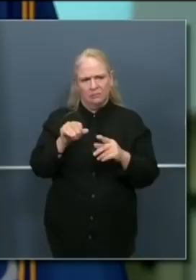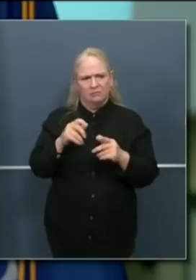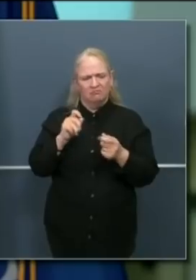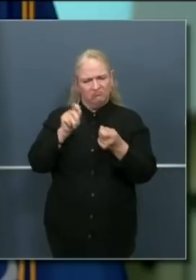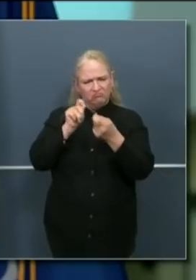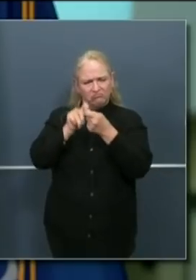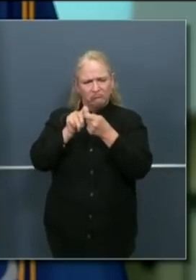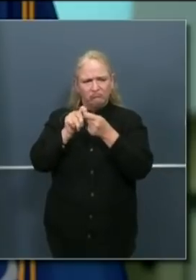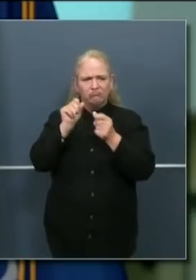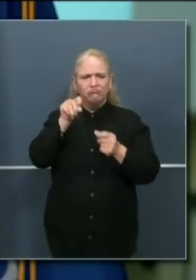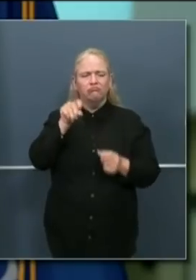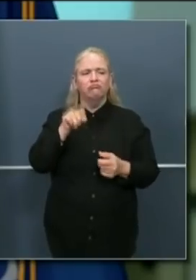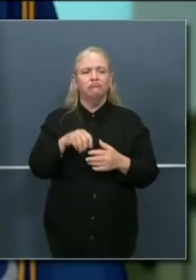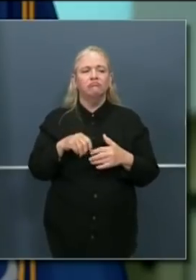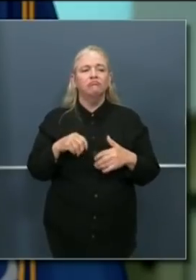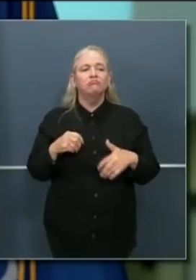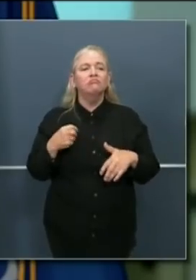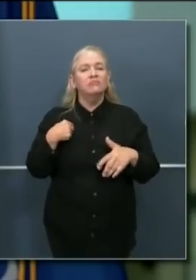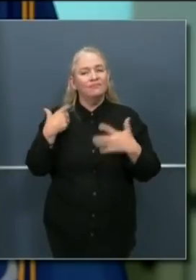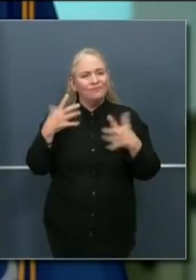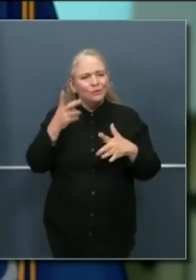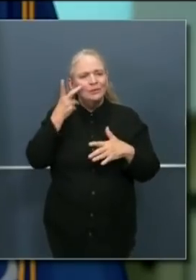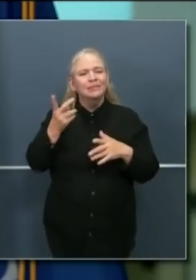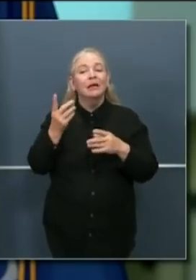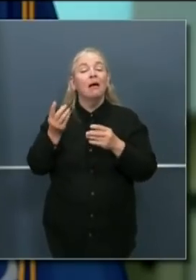IN AND OF THEMSELVES AND ONE OF